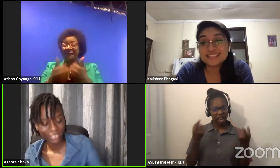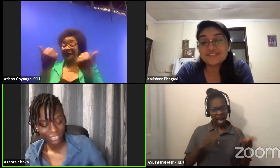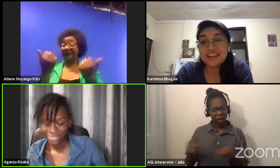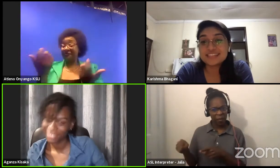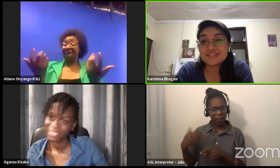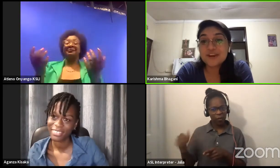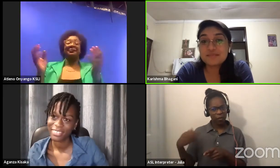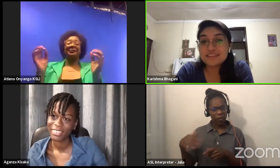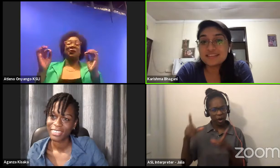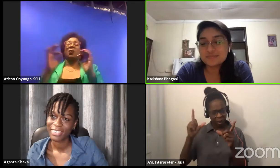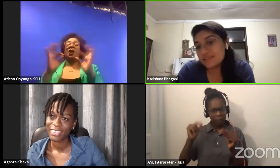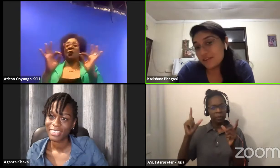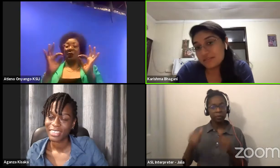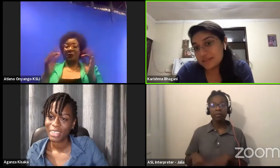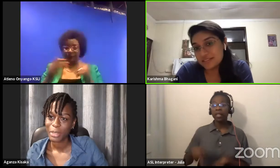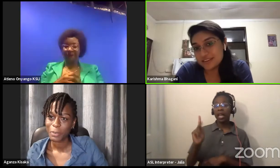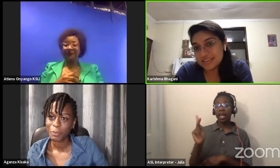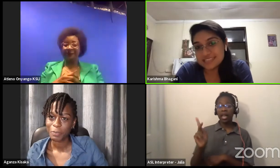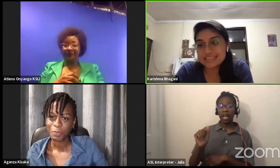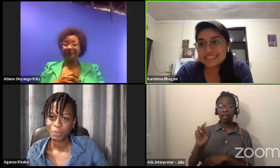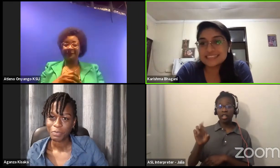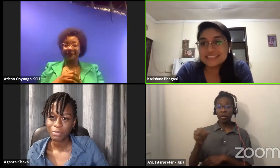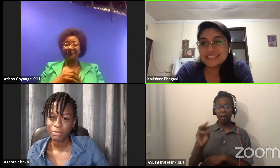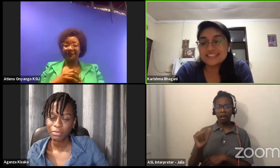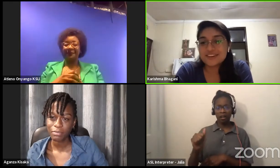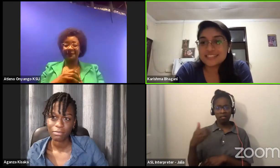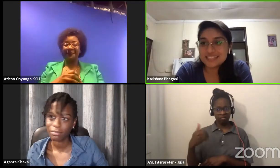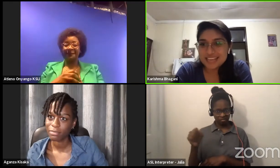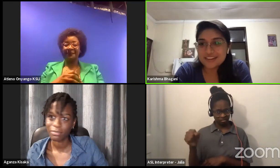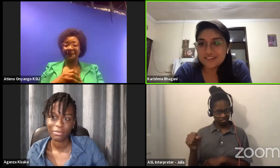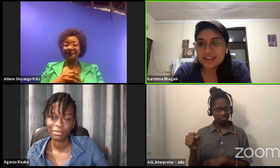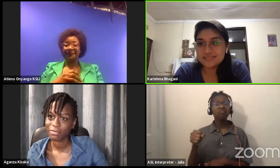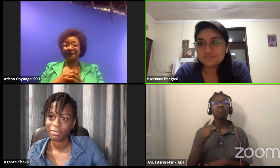Right, right, it's been not even been three years yet. It's crazy to think, right?